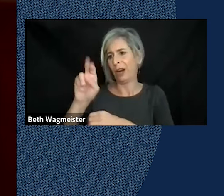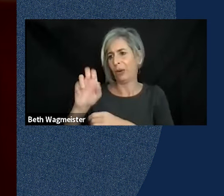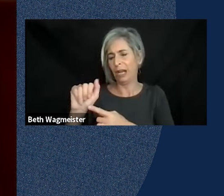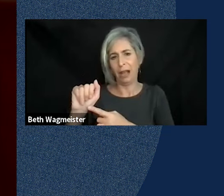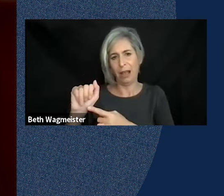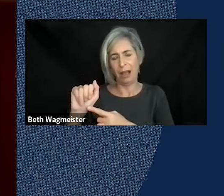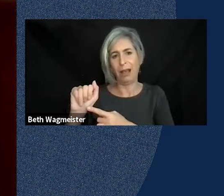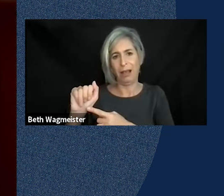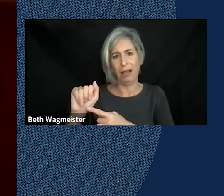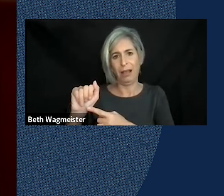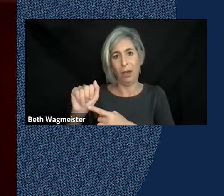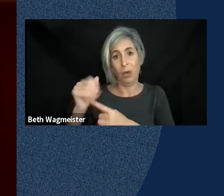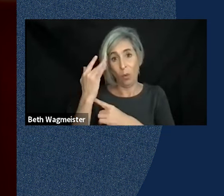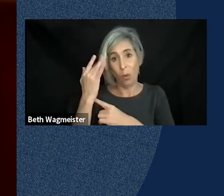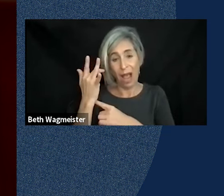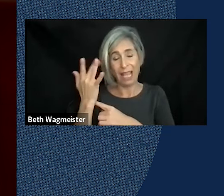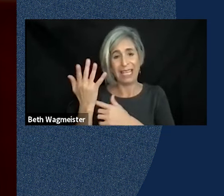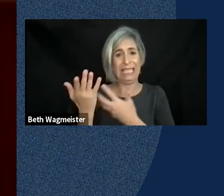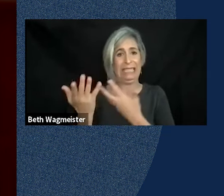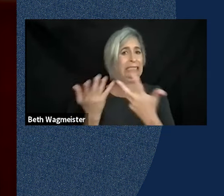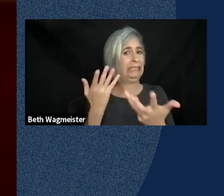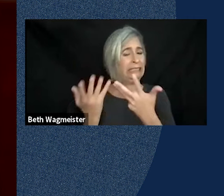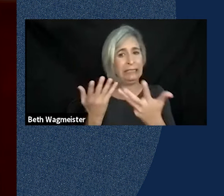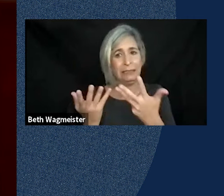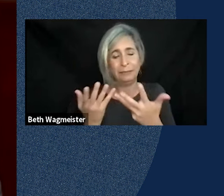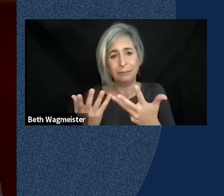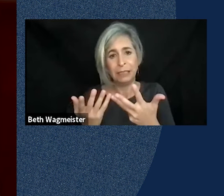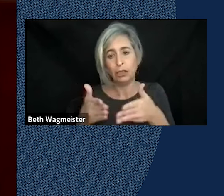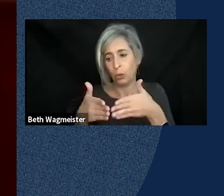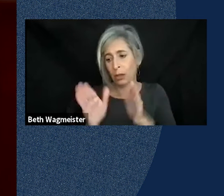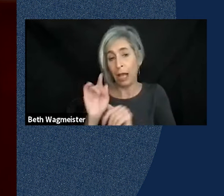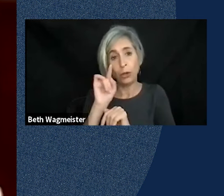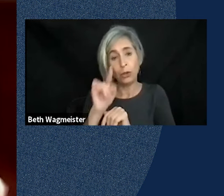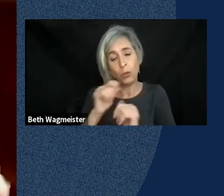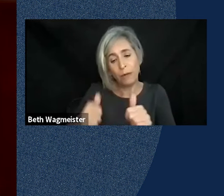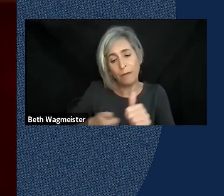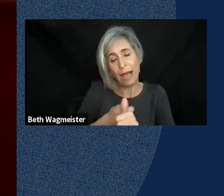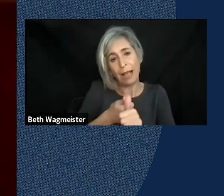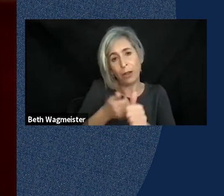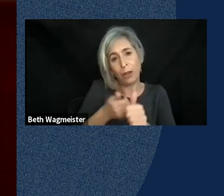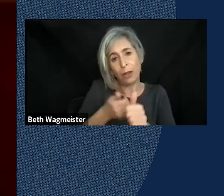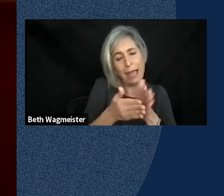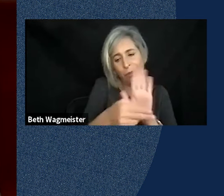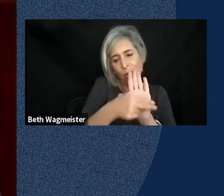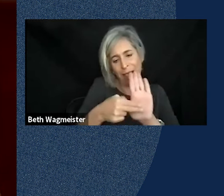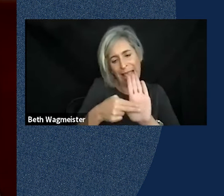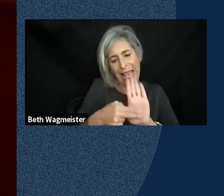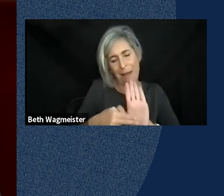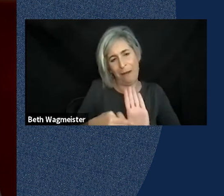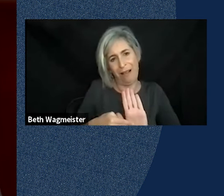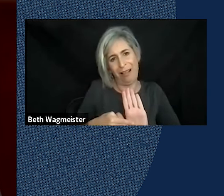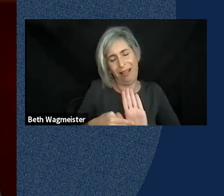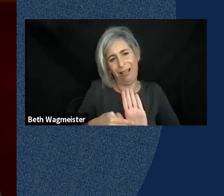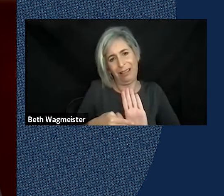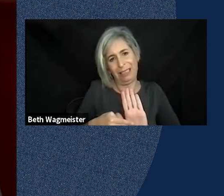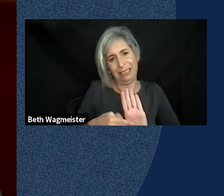else to just kind of allow you to follow a path where you can label stuff that's less fraught with errors.